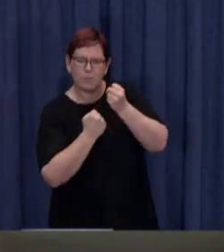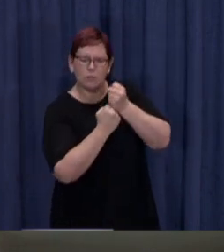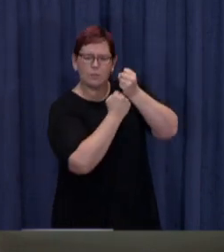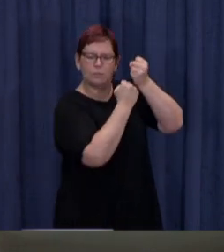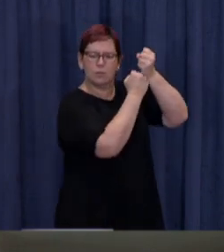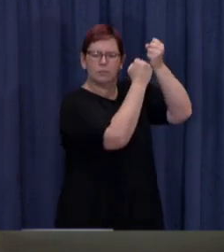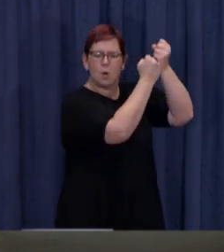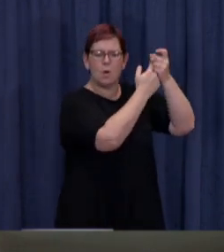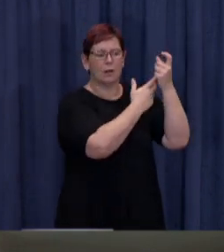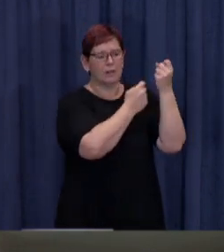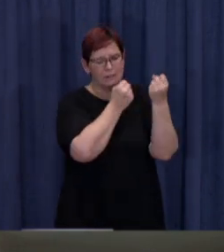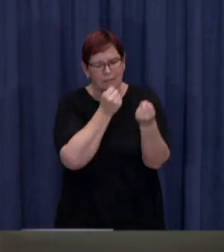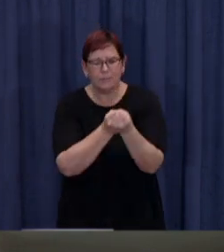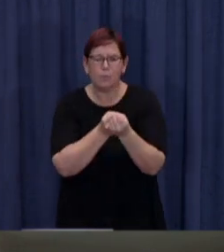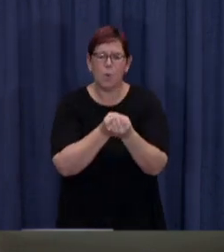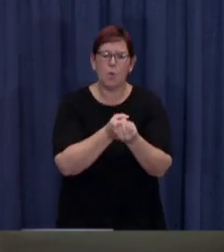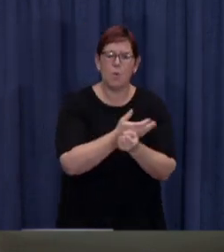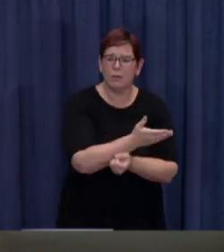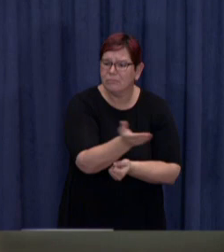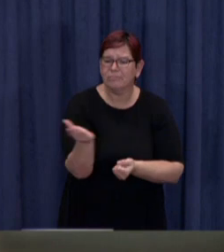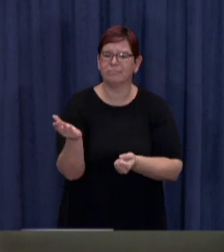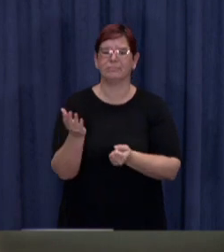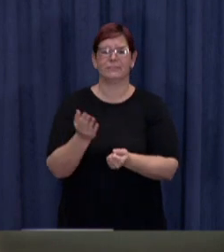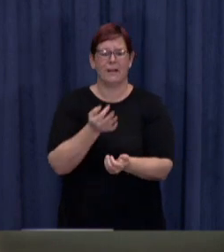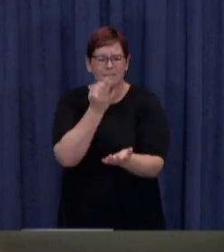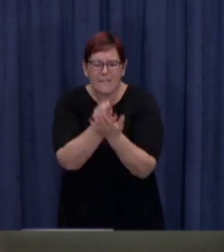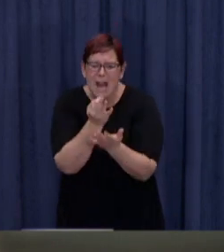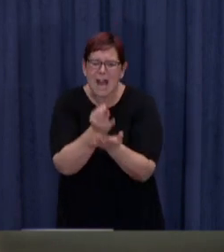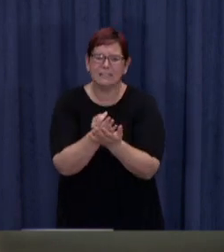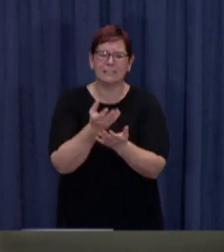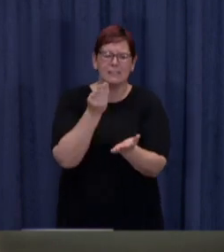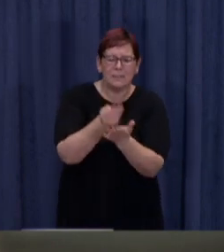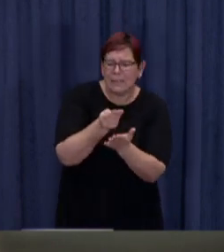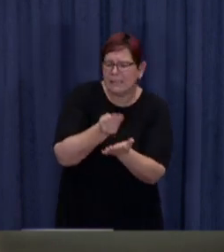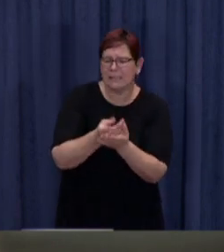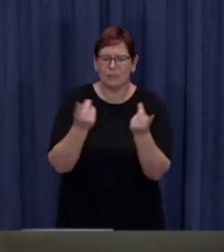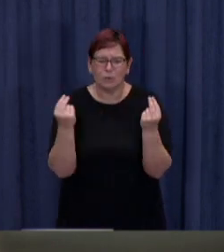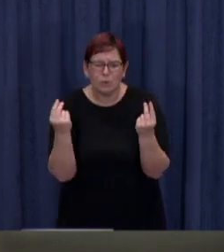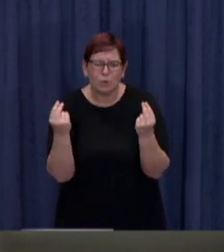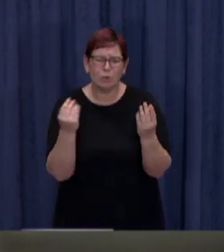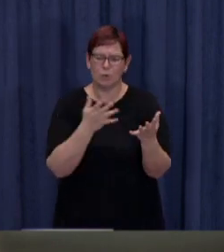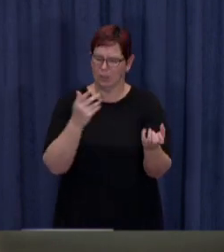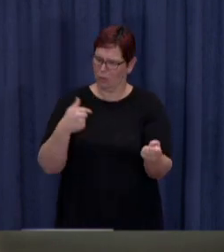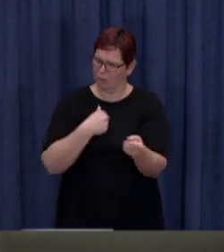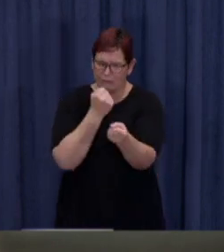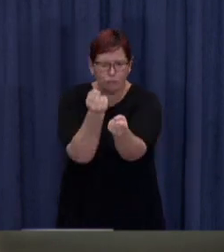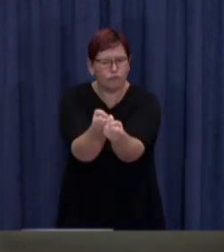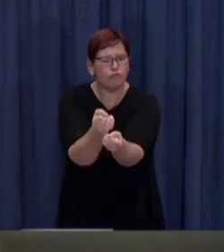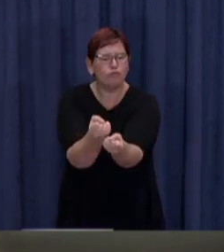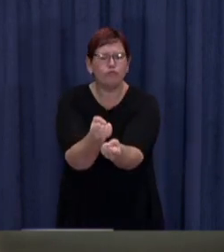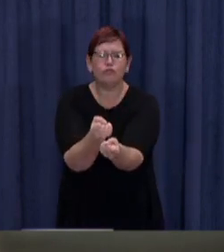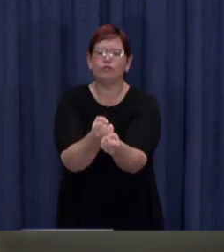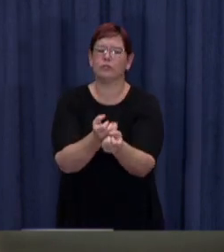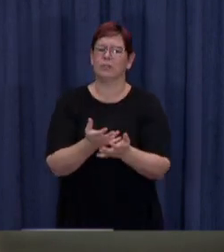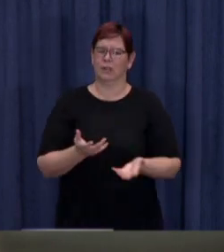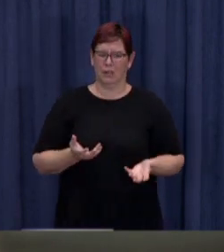I remain confident that we will get through this pandemic by continuing to work together and by making sure that everyone